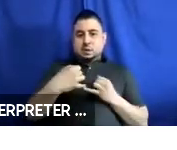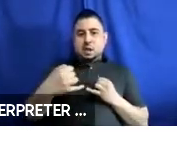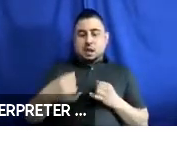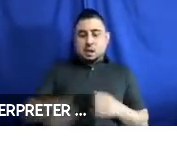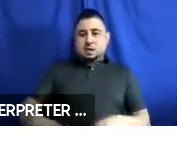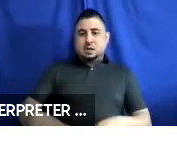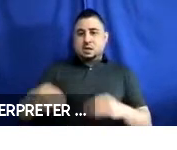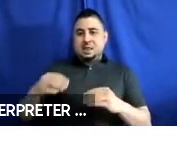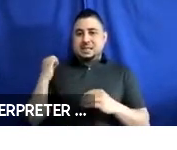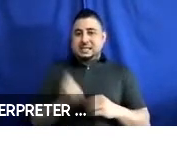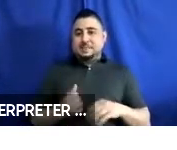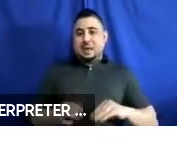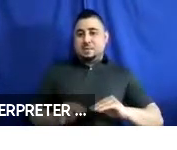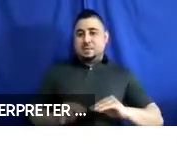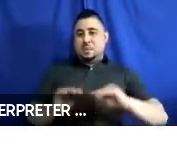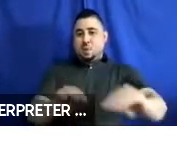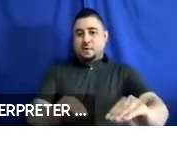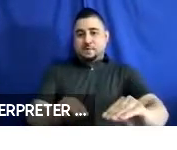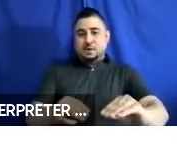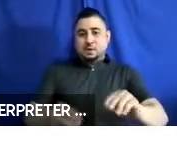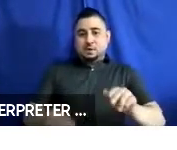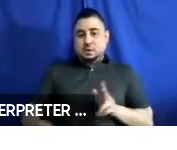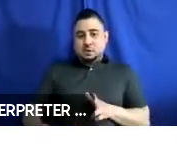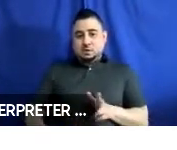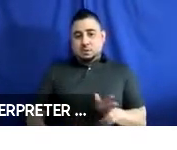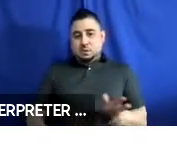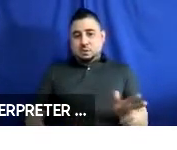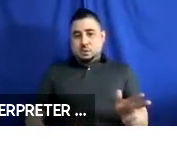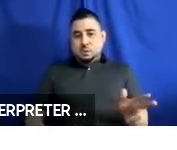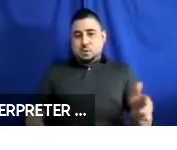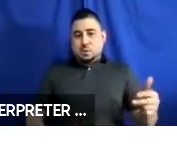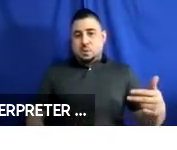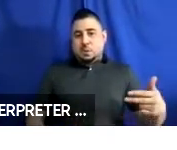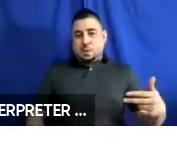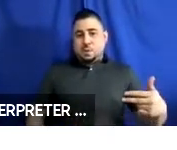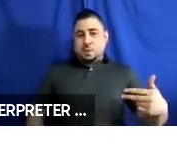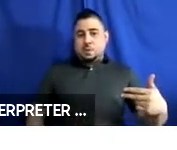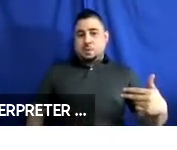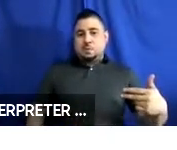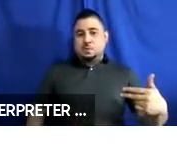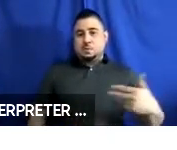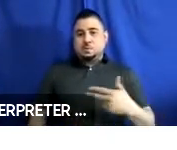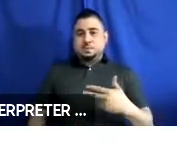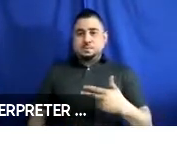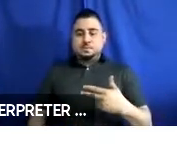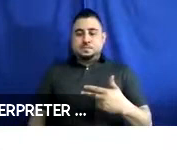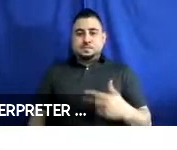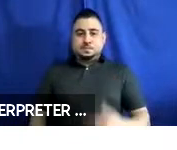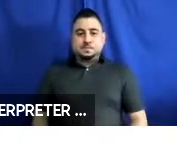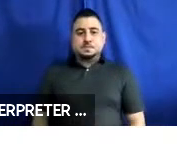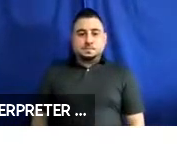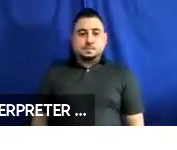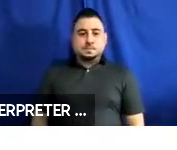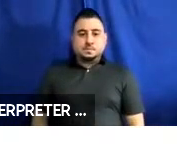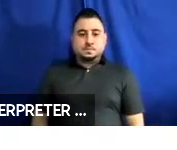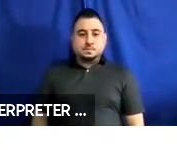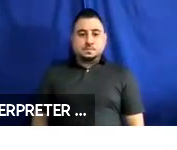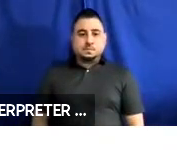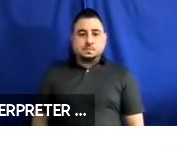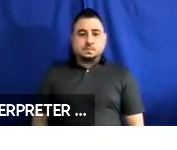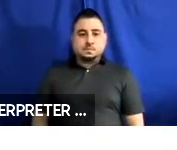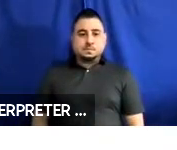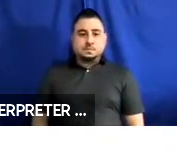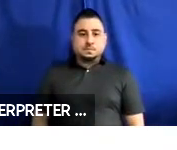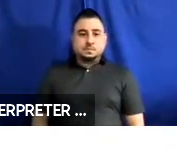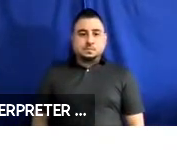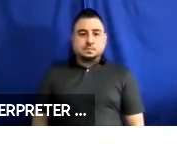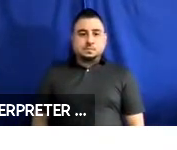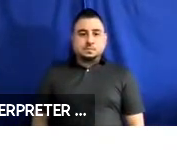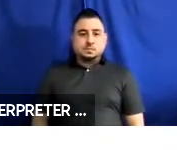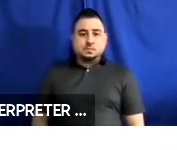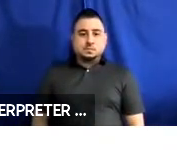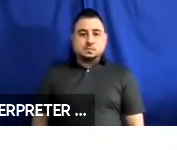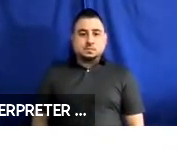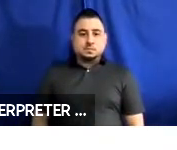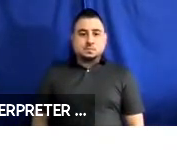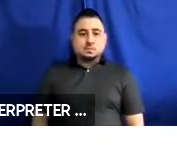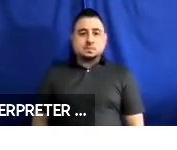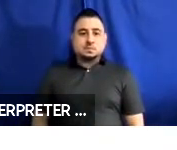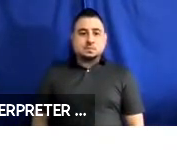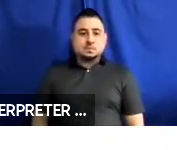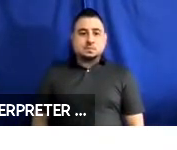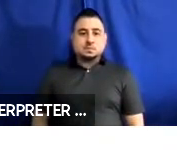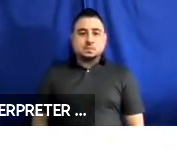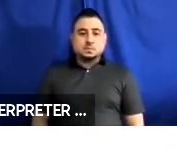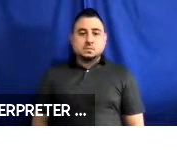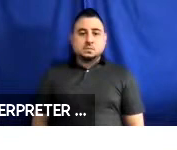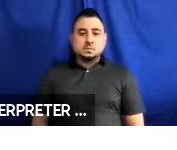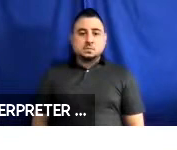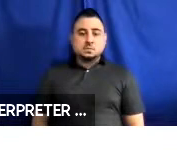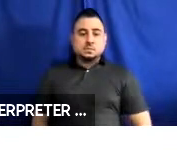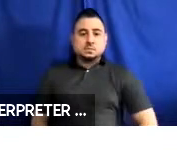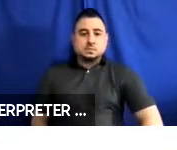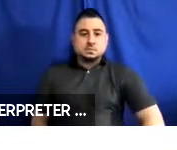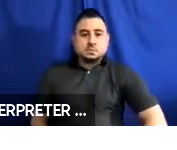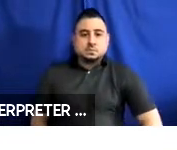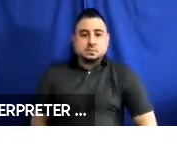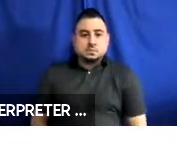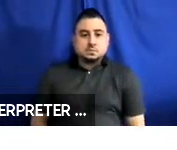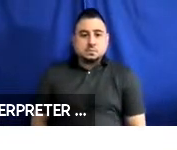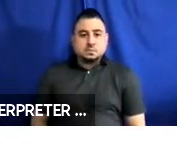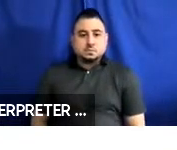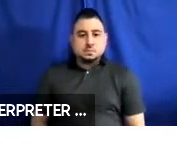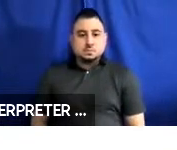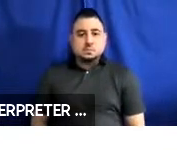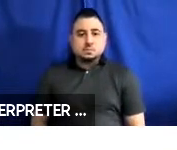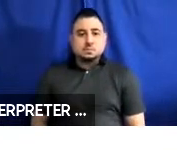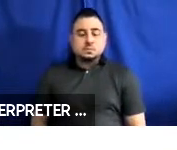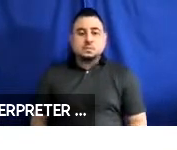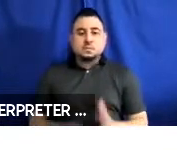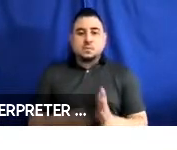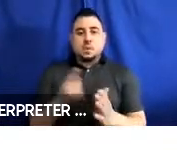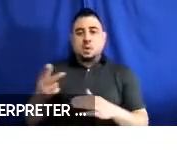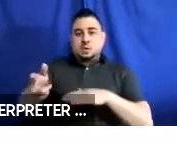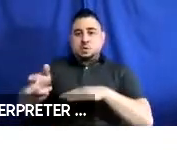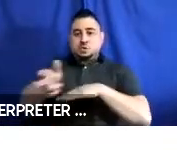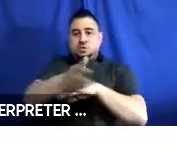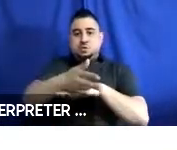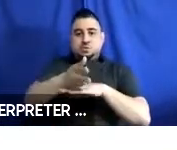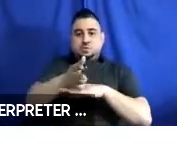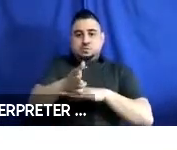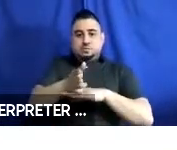the seatbelt, so the wheelchair can route underneath it. Once she is lined up, which